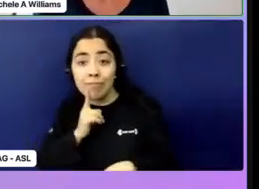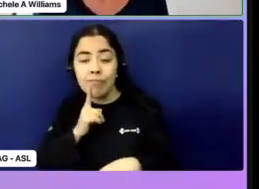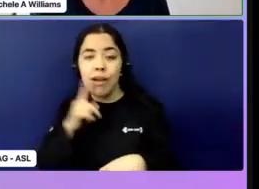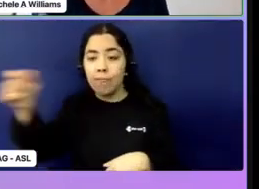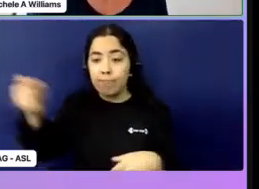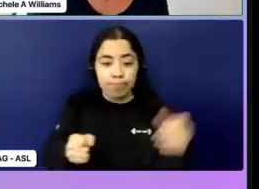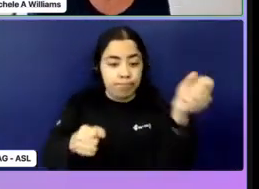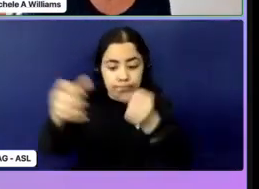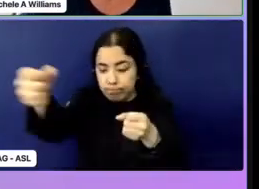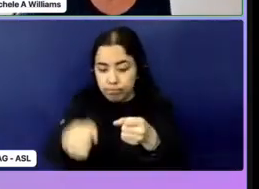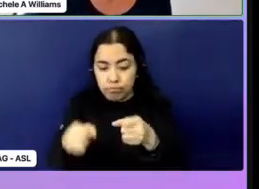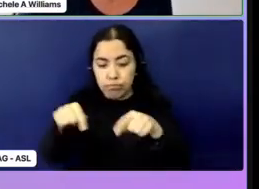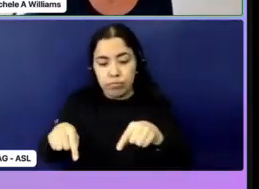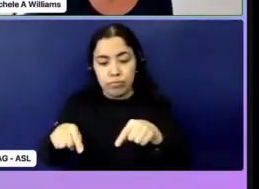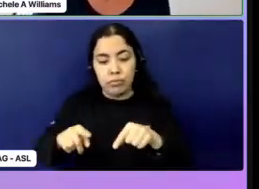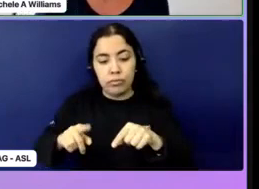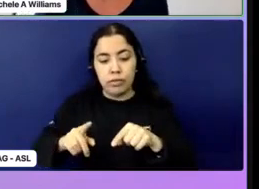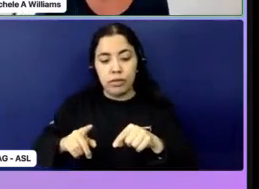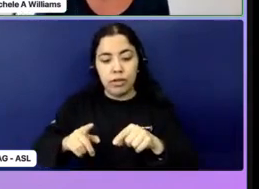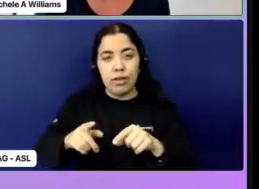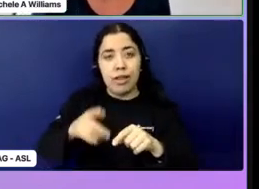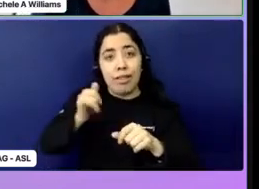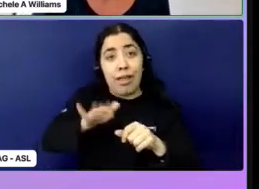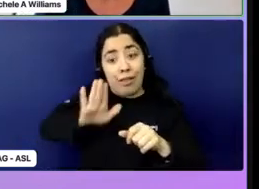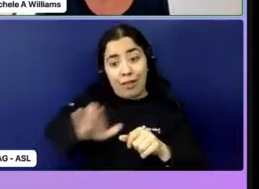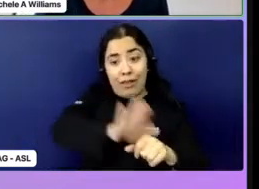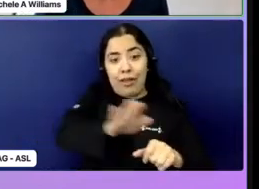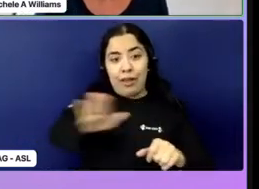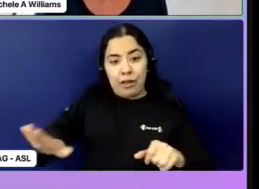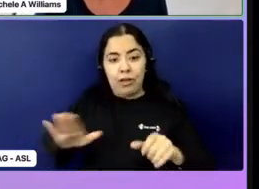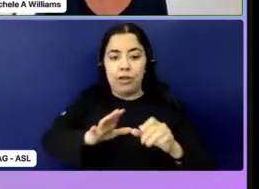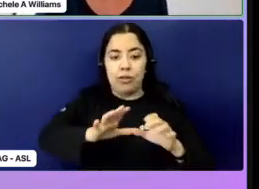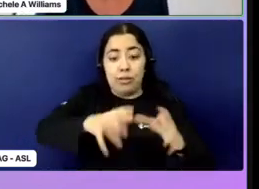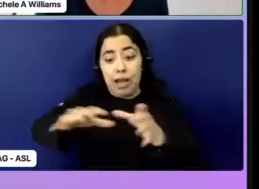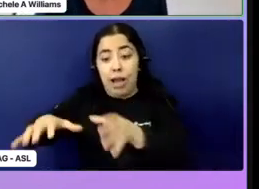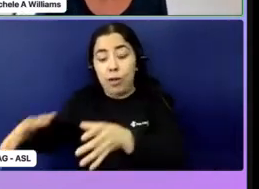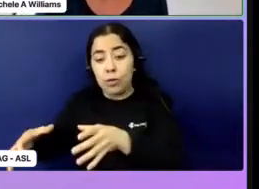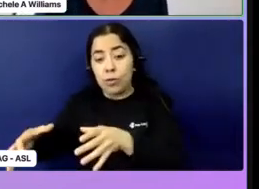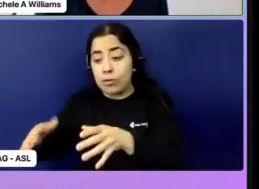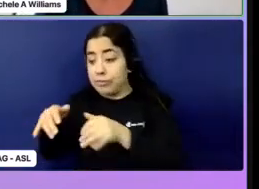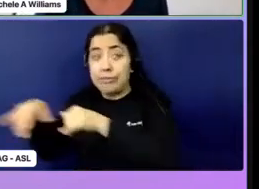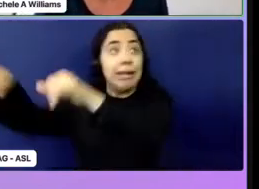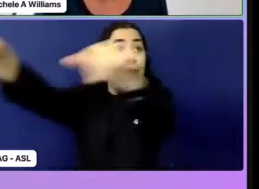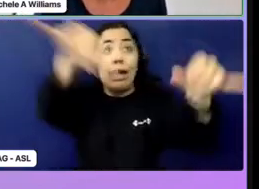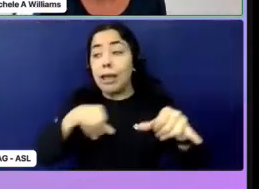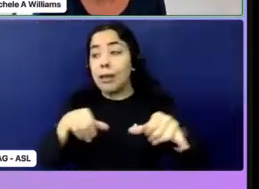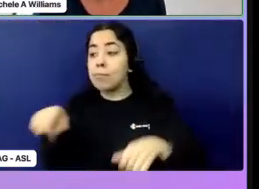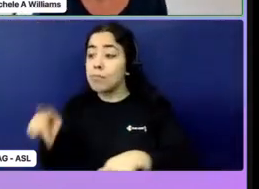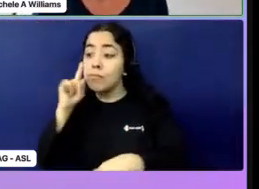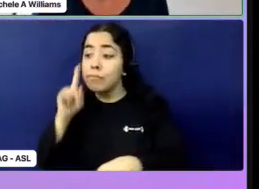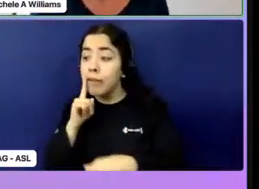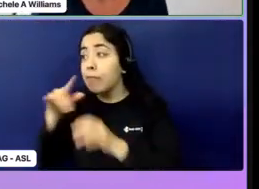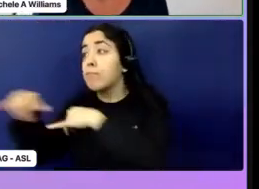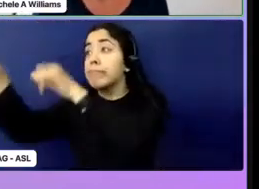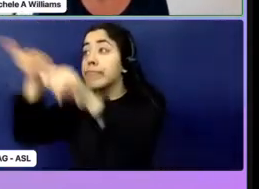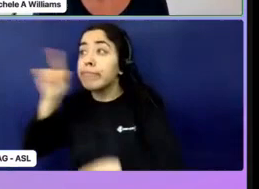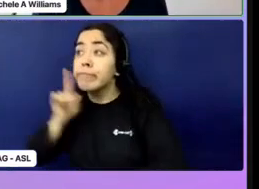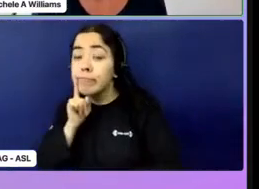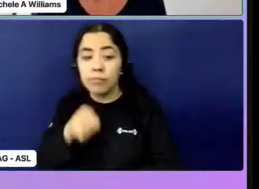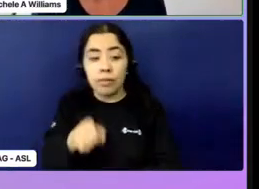bring in one blind person, one low vision person one deaf person, there is a variety within each of those